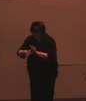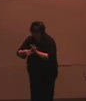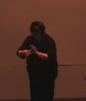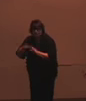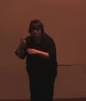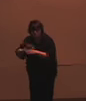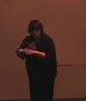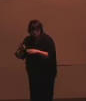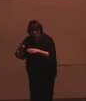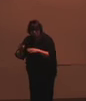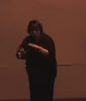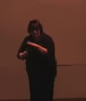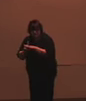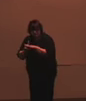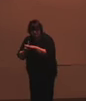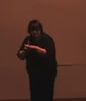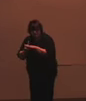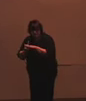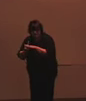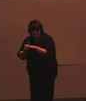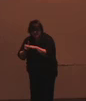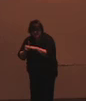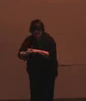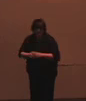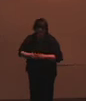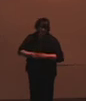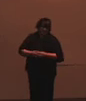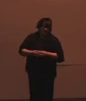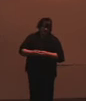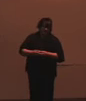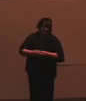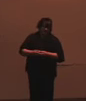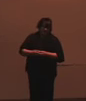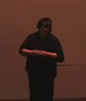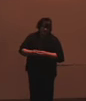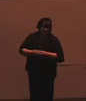is emerging. So these are the drawings.